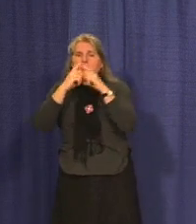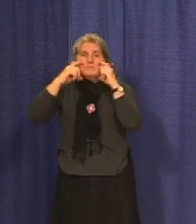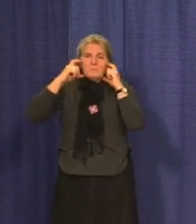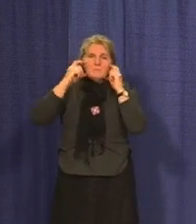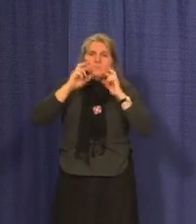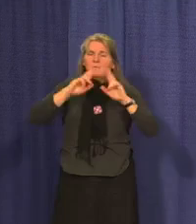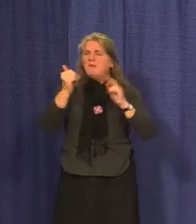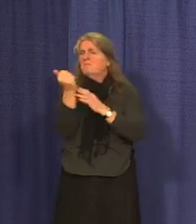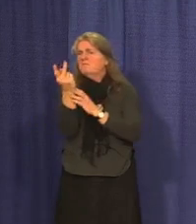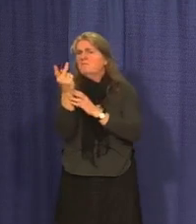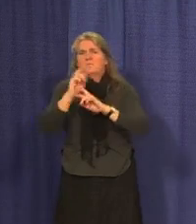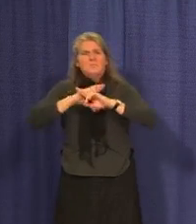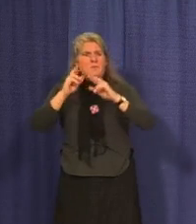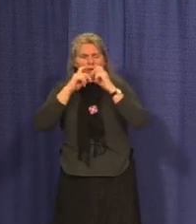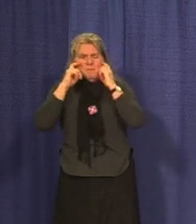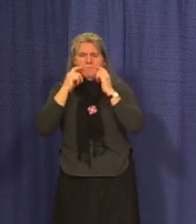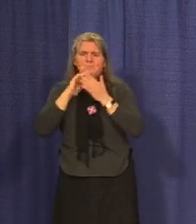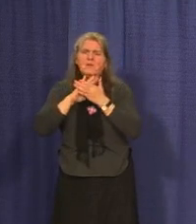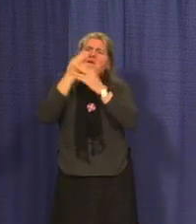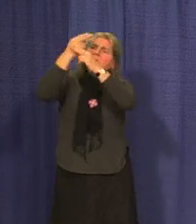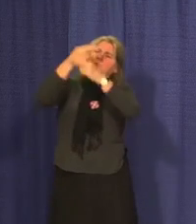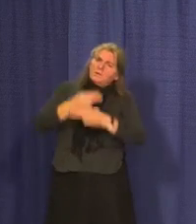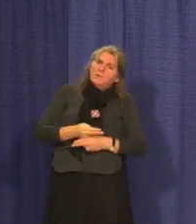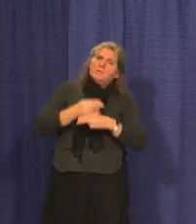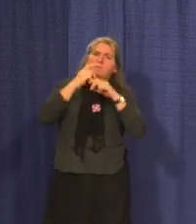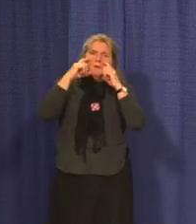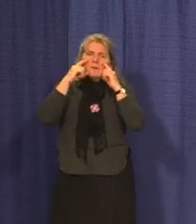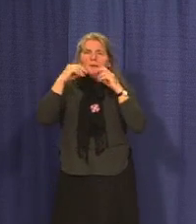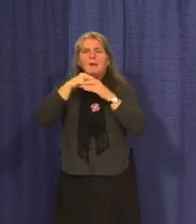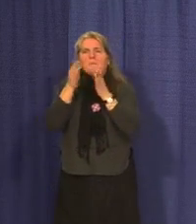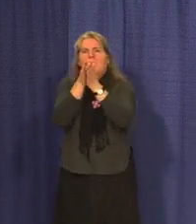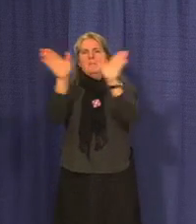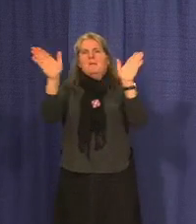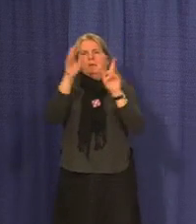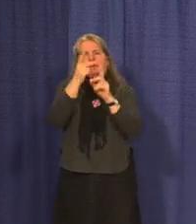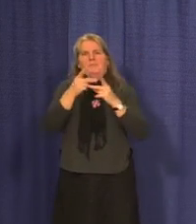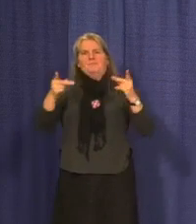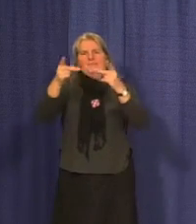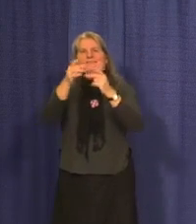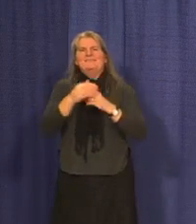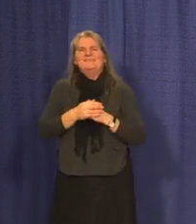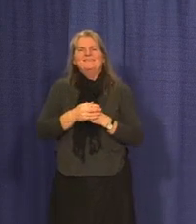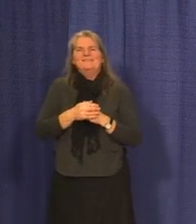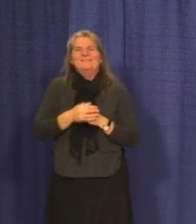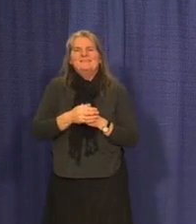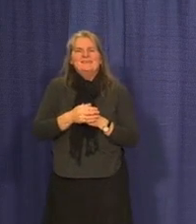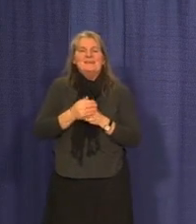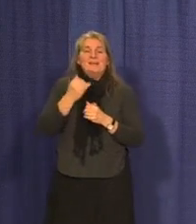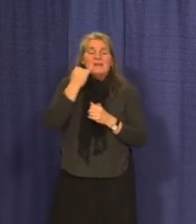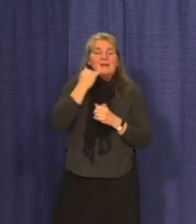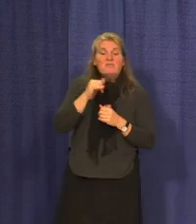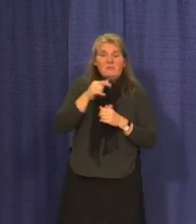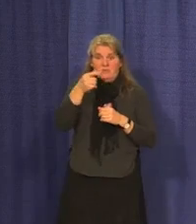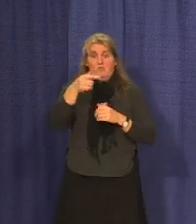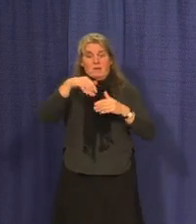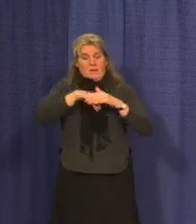gotten one already, or a few, and get used to using masks in public settings, especially when